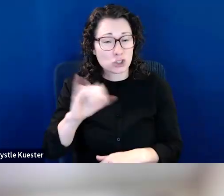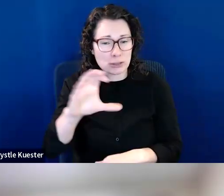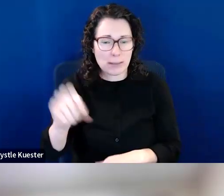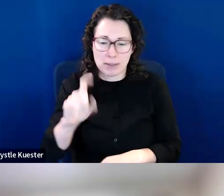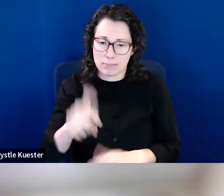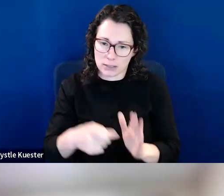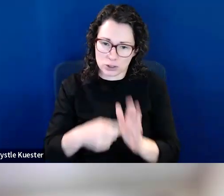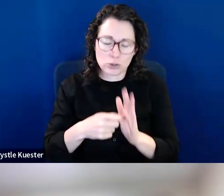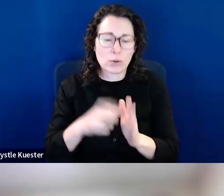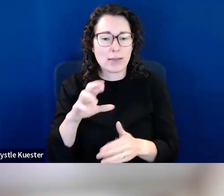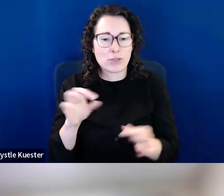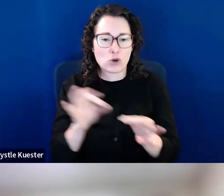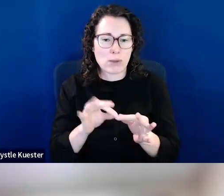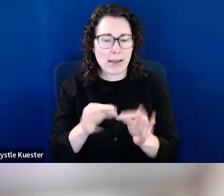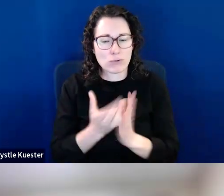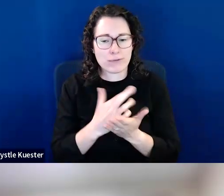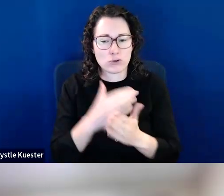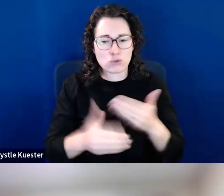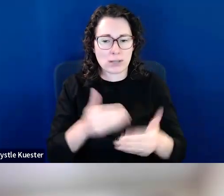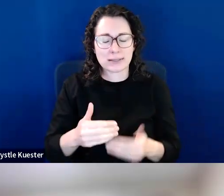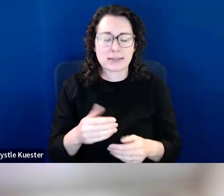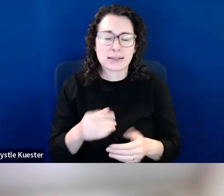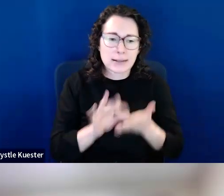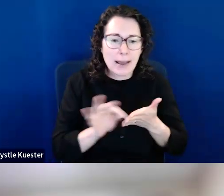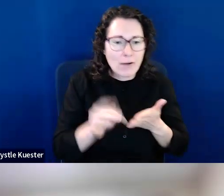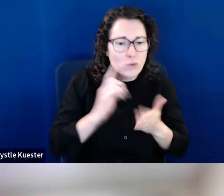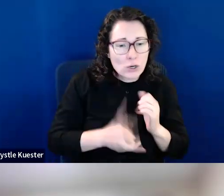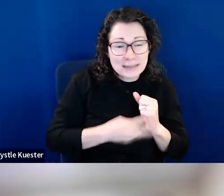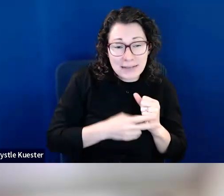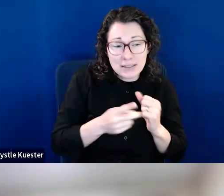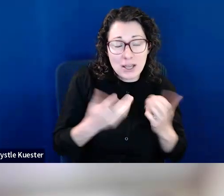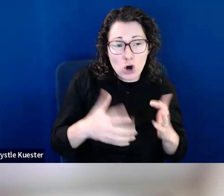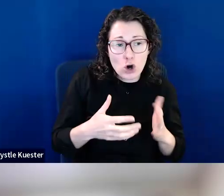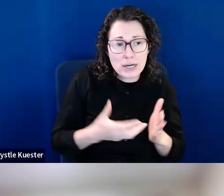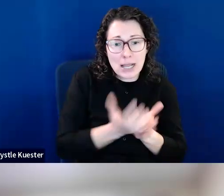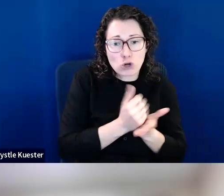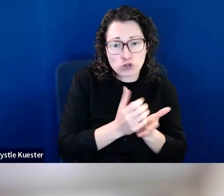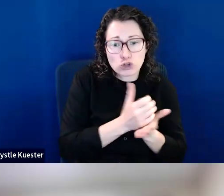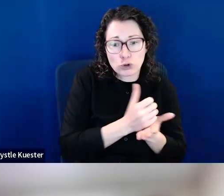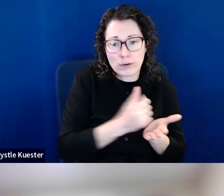rate review process account for savings that they have acred as a result of something like an upper